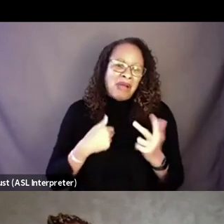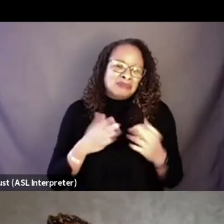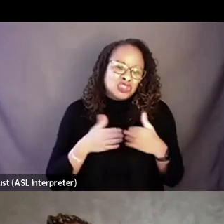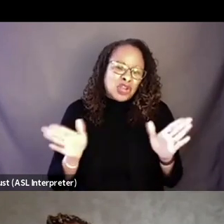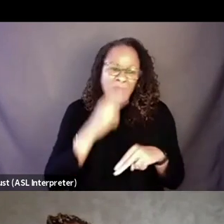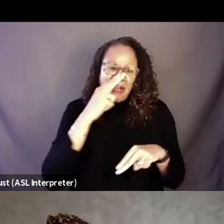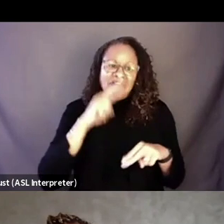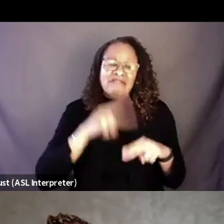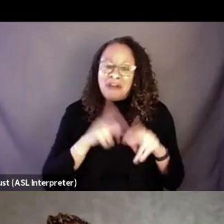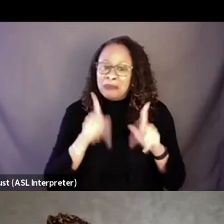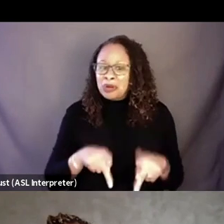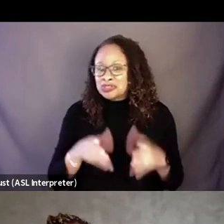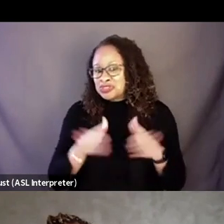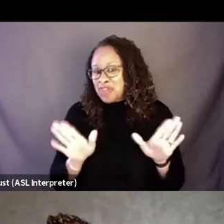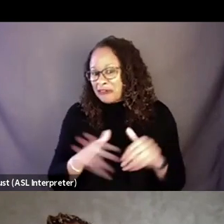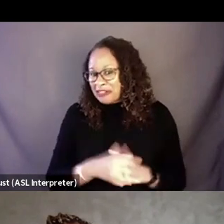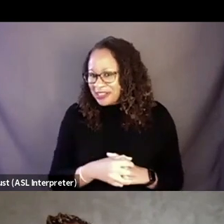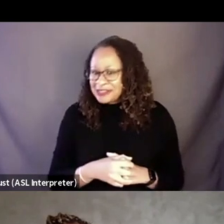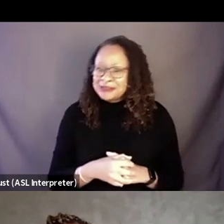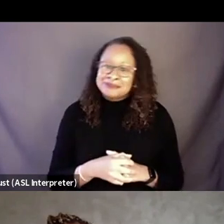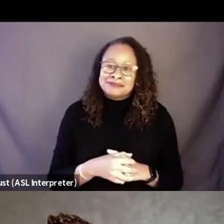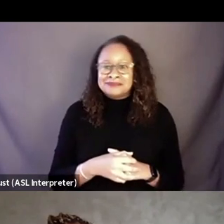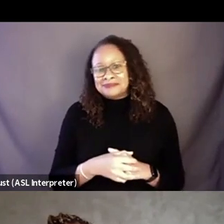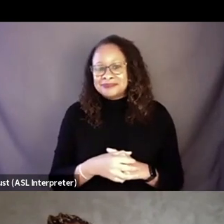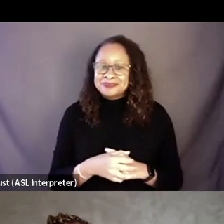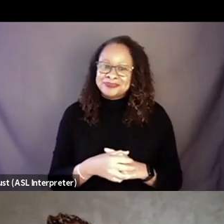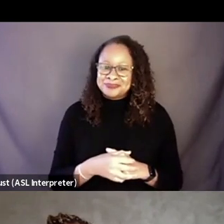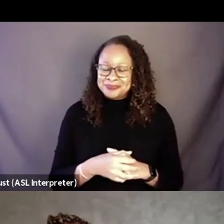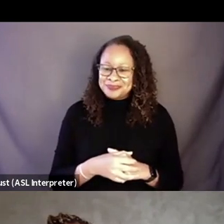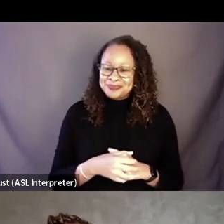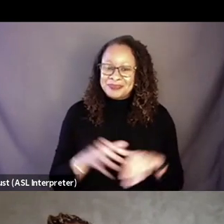I'm like you kind of, I do like when film start